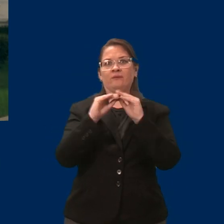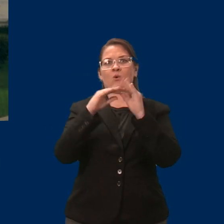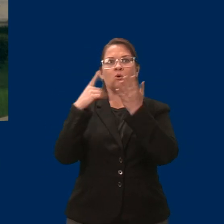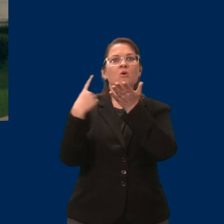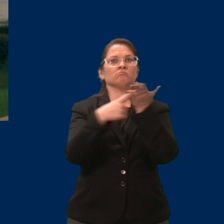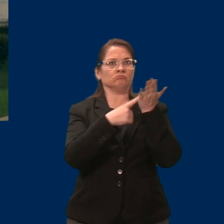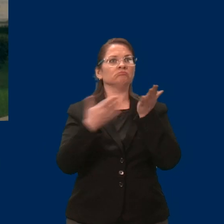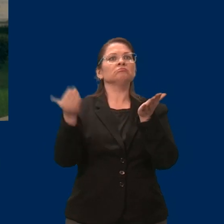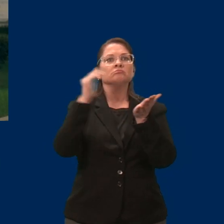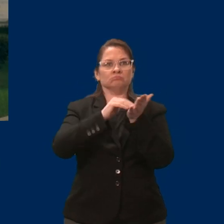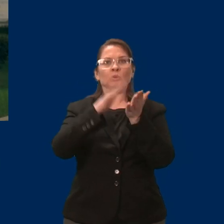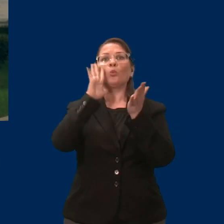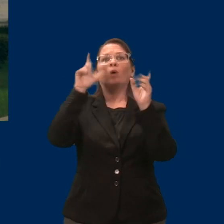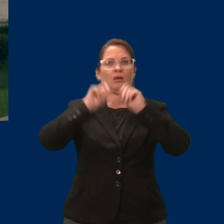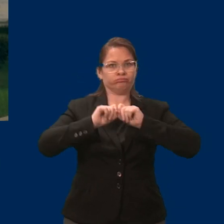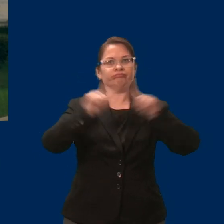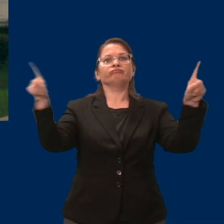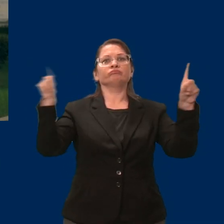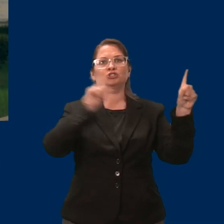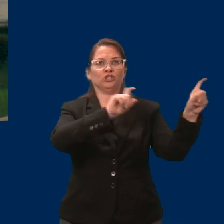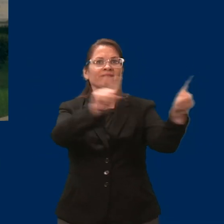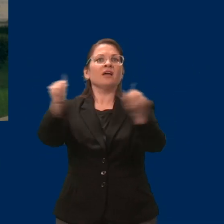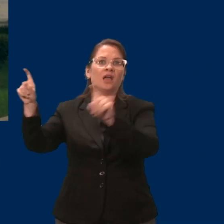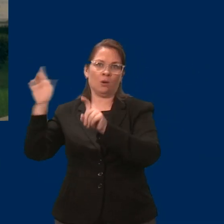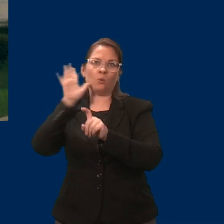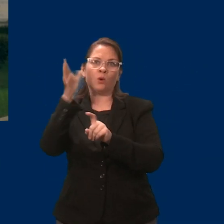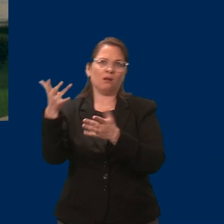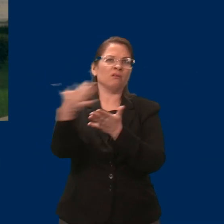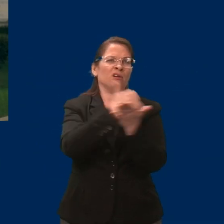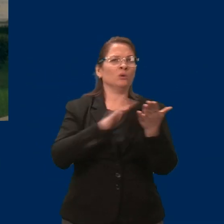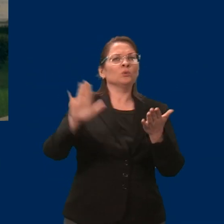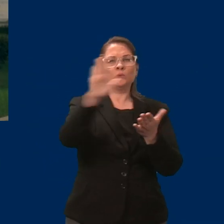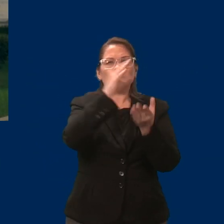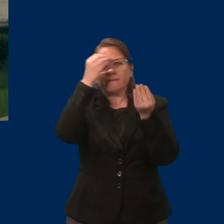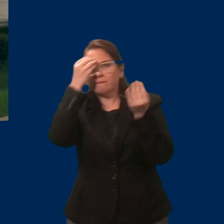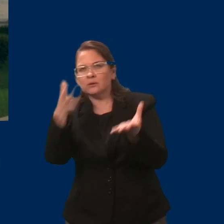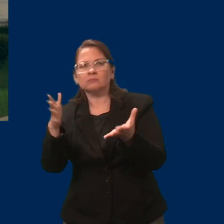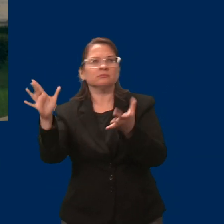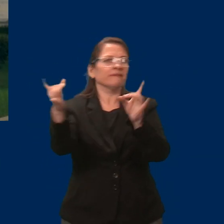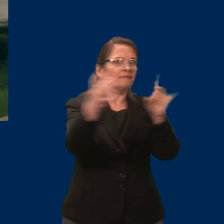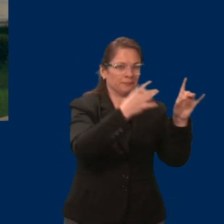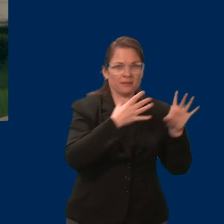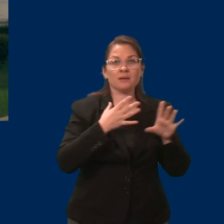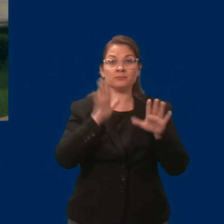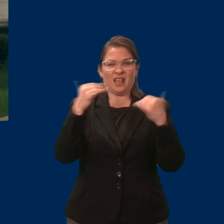So we ask you that after, a screen will pop up, and we will have a QR code and a link